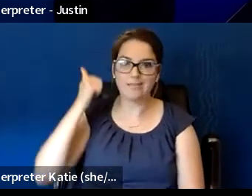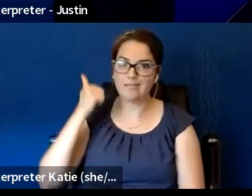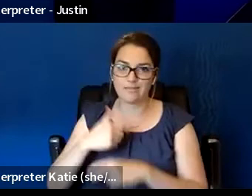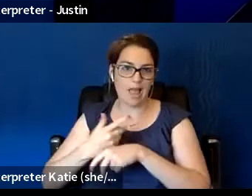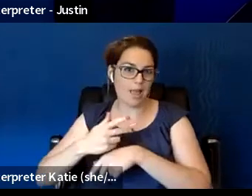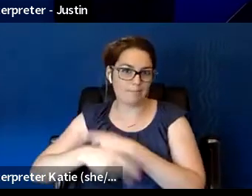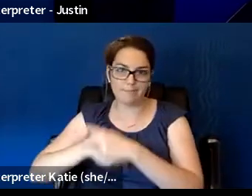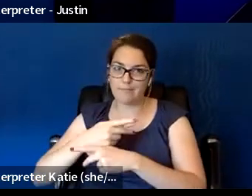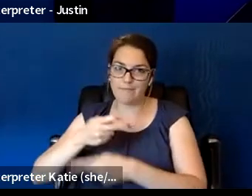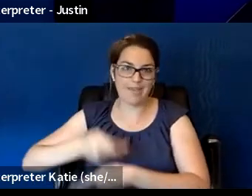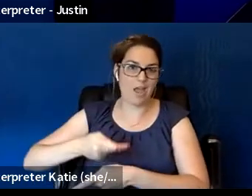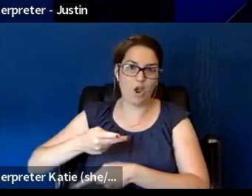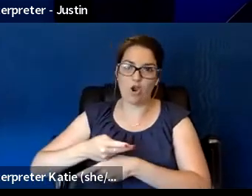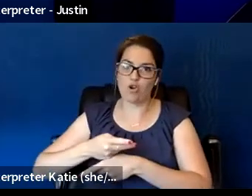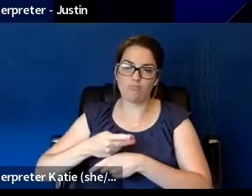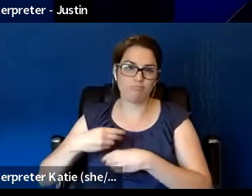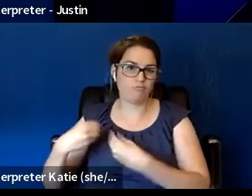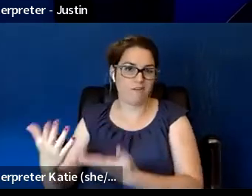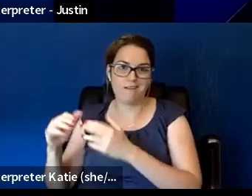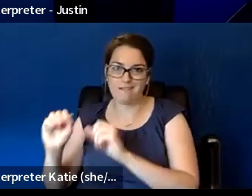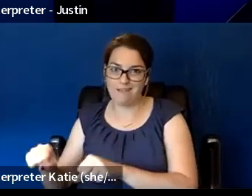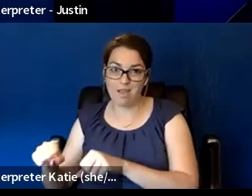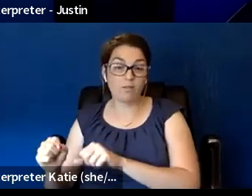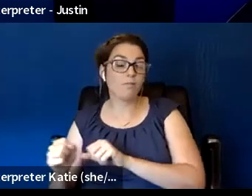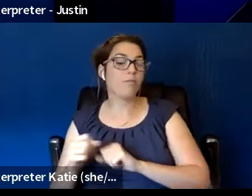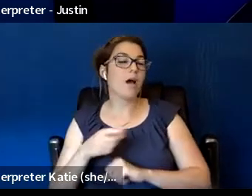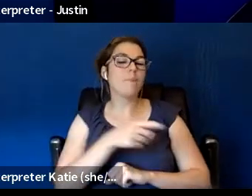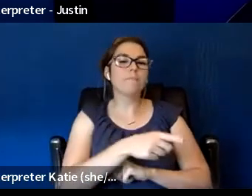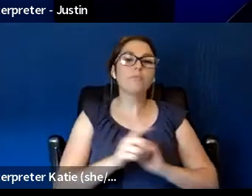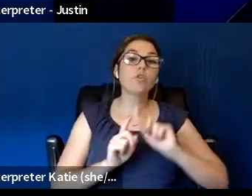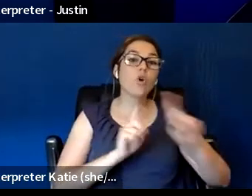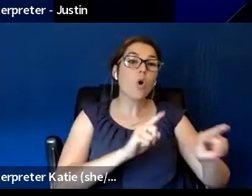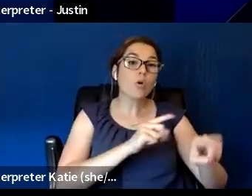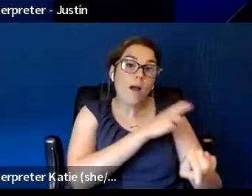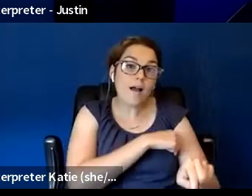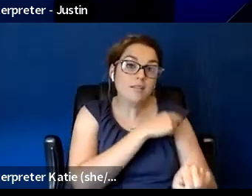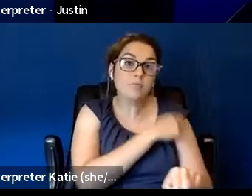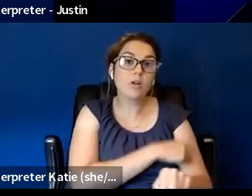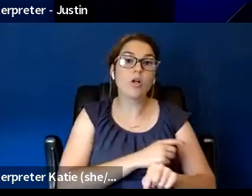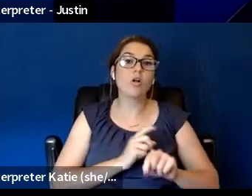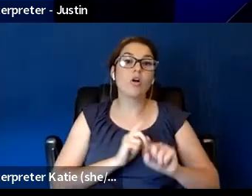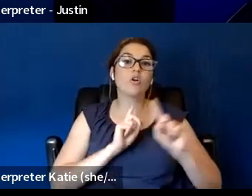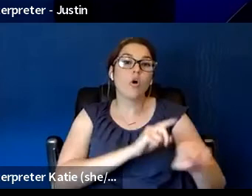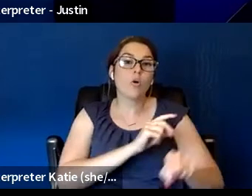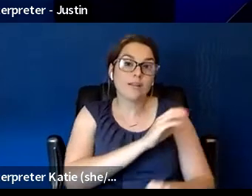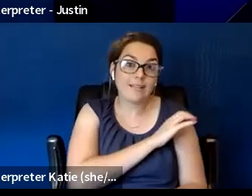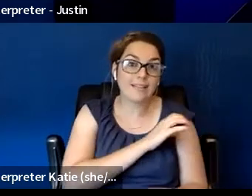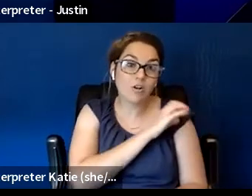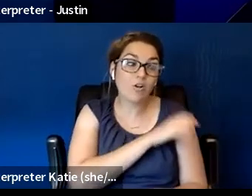And that clinic-based and hospital-based care should look more like street-based care.